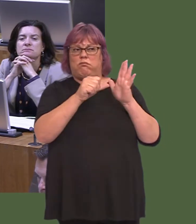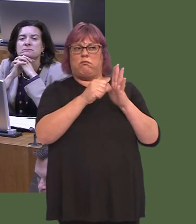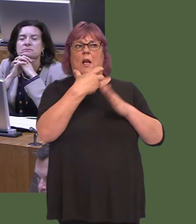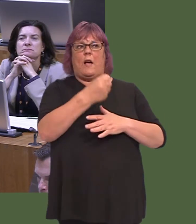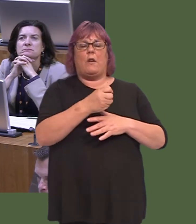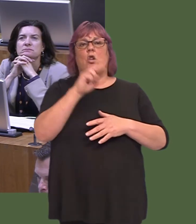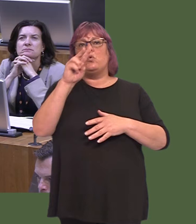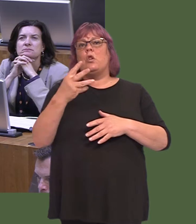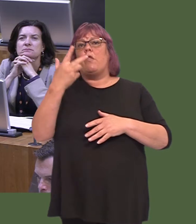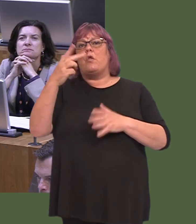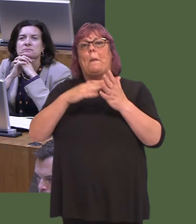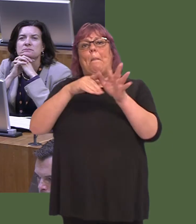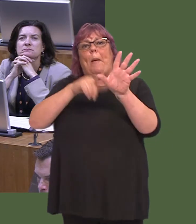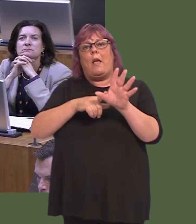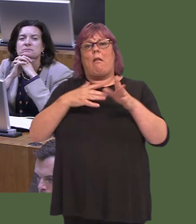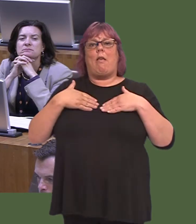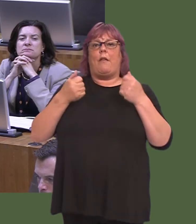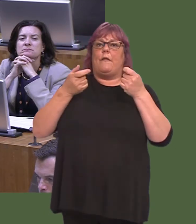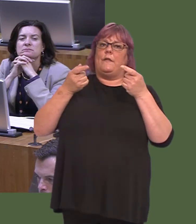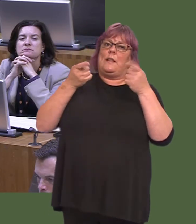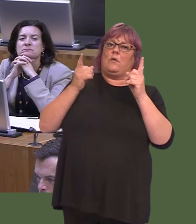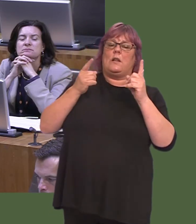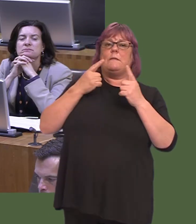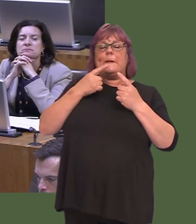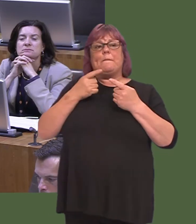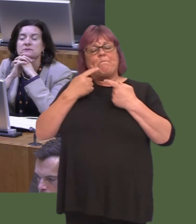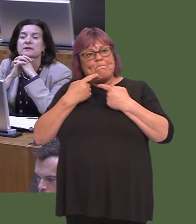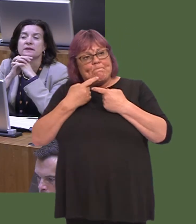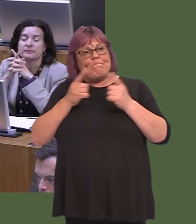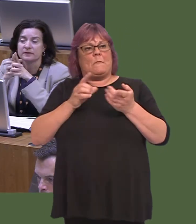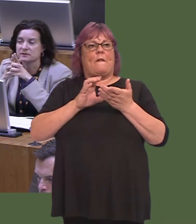On 23 May, the health Secretary announced the findings of a review that partially confirmed